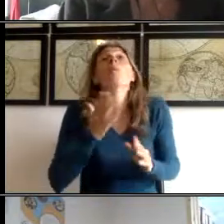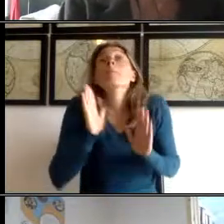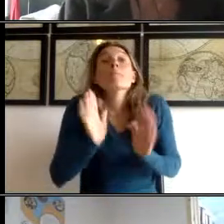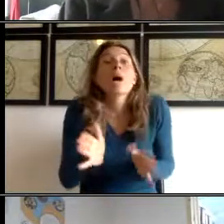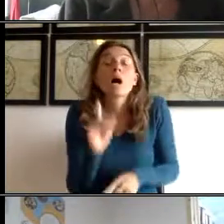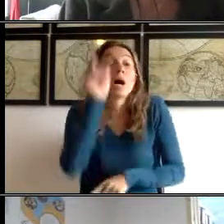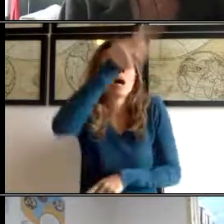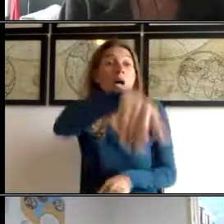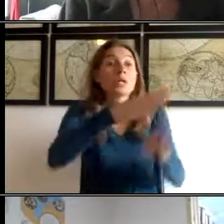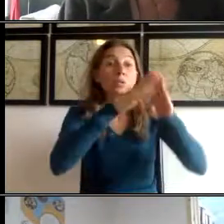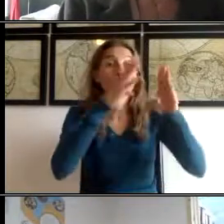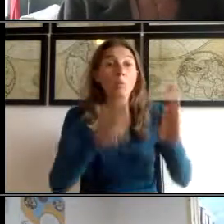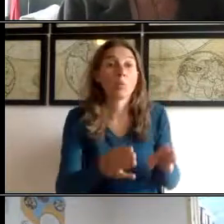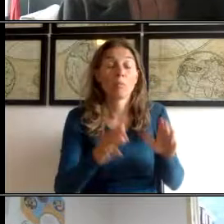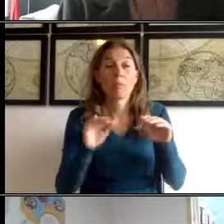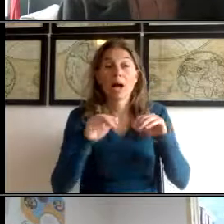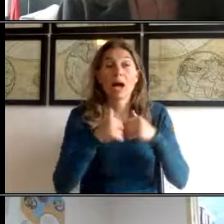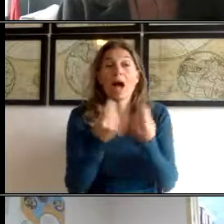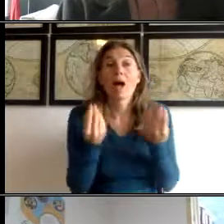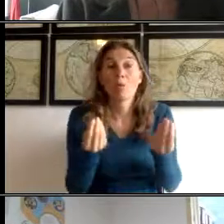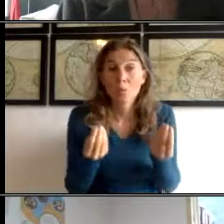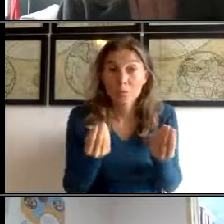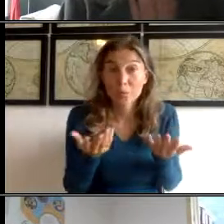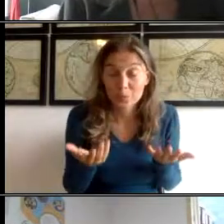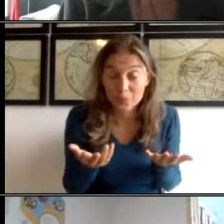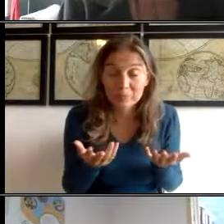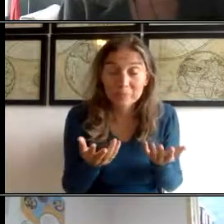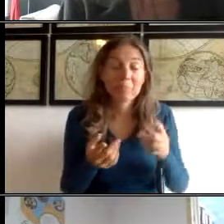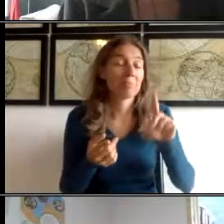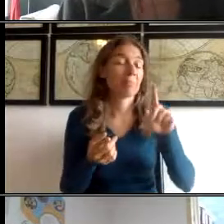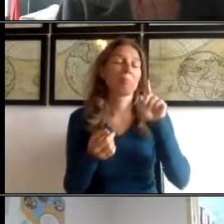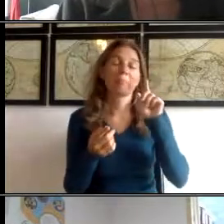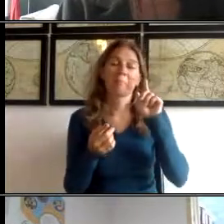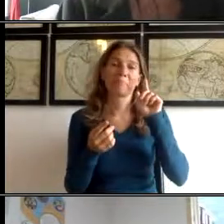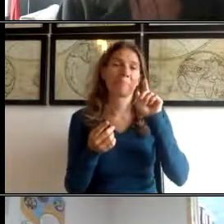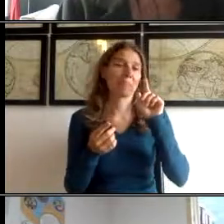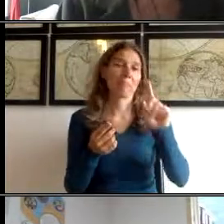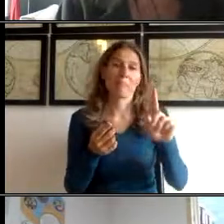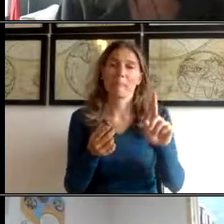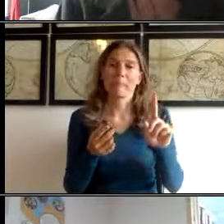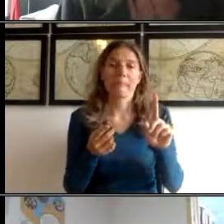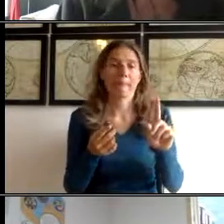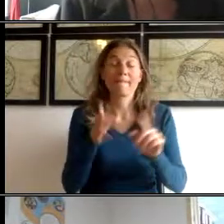But I honestly don't have an idea how the programme is intending